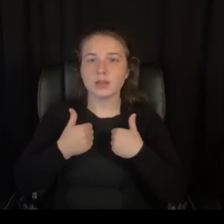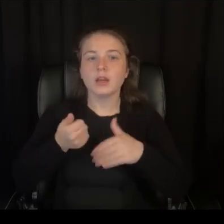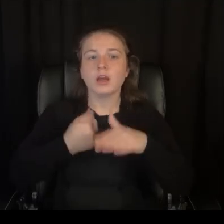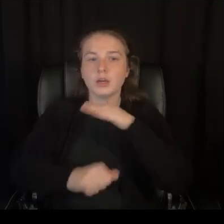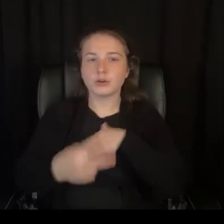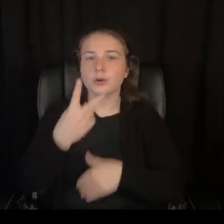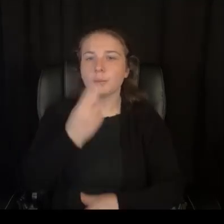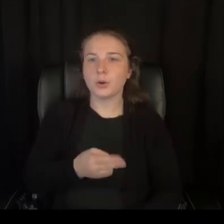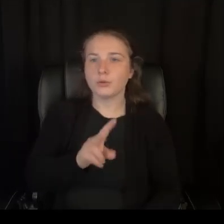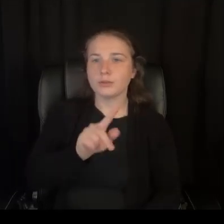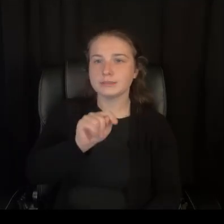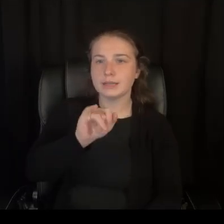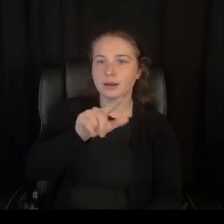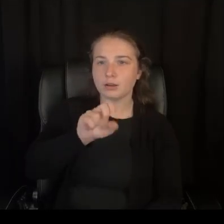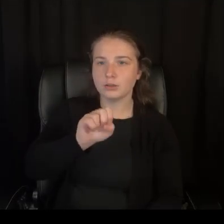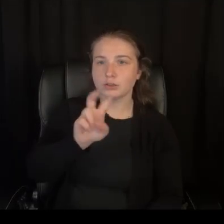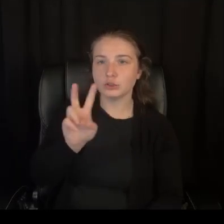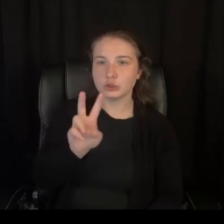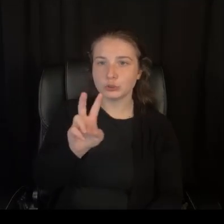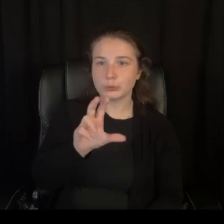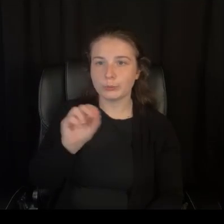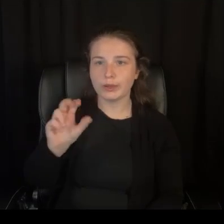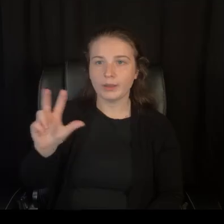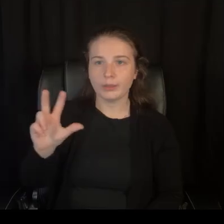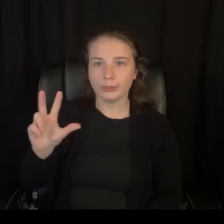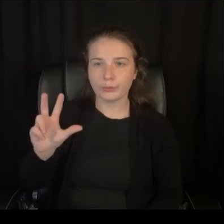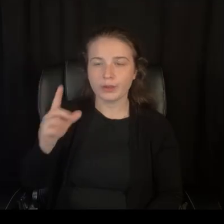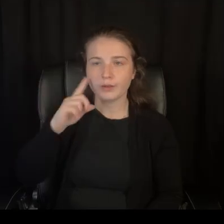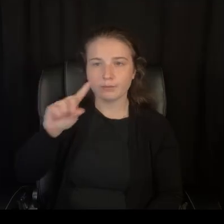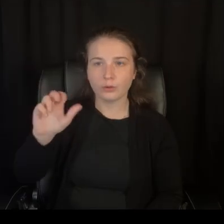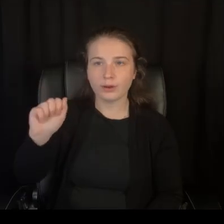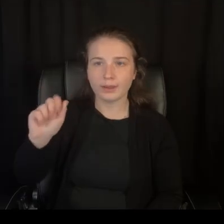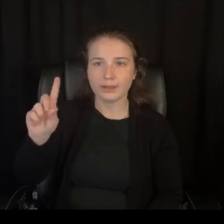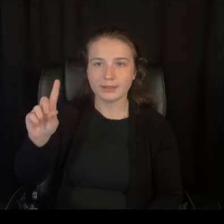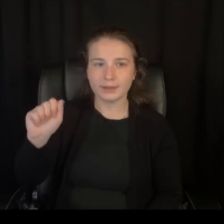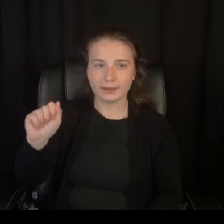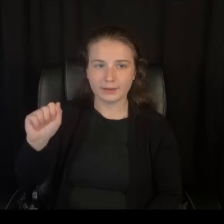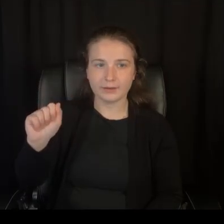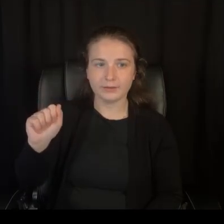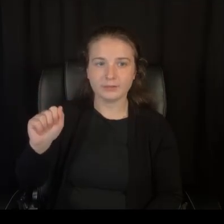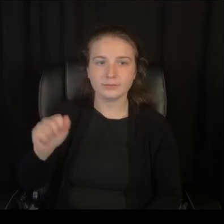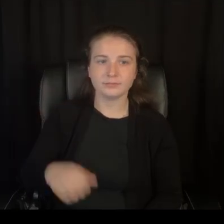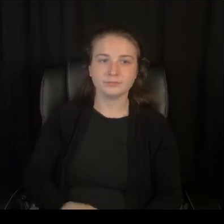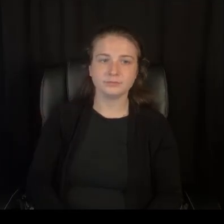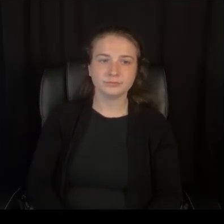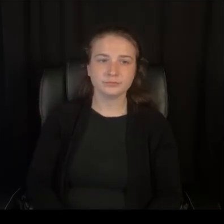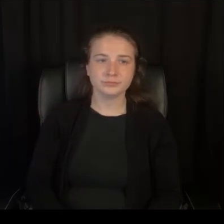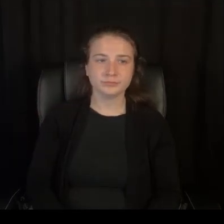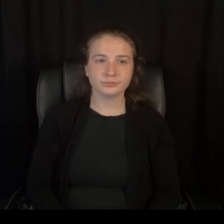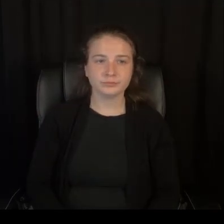governed by both titles two and three of the Americans with Disabilities Act, or ADA.